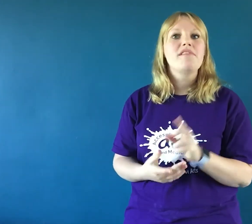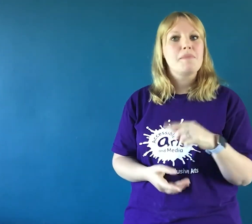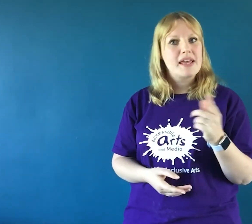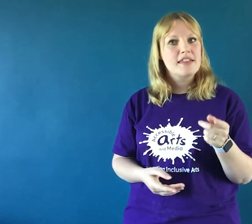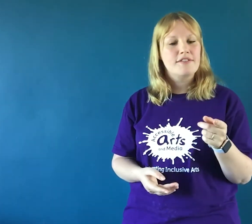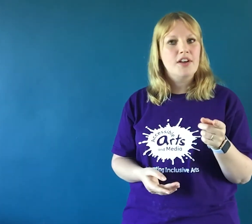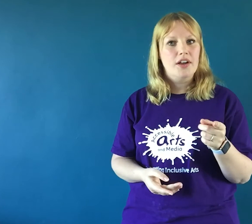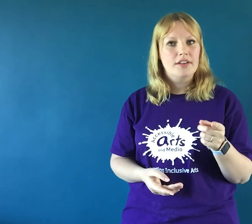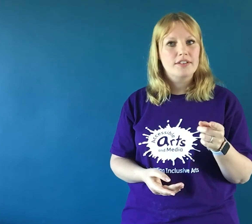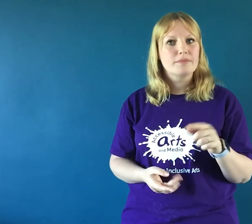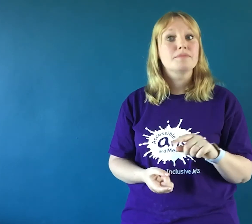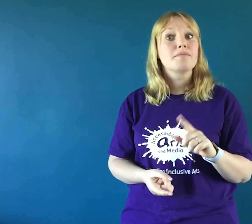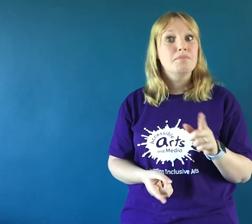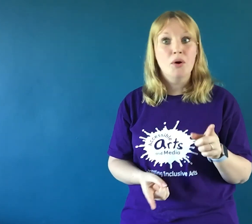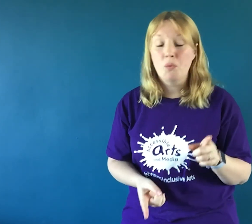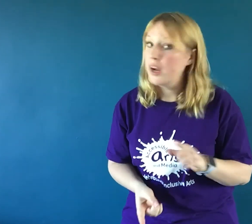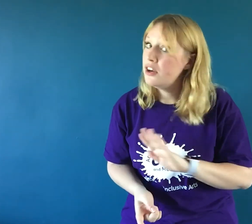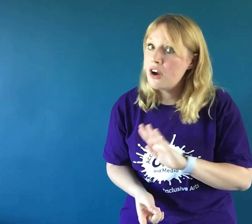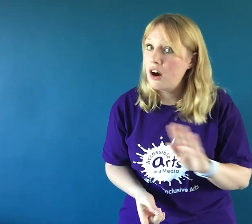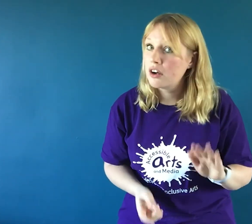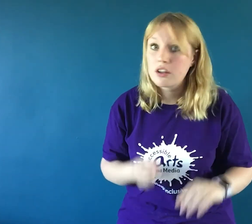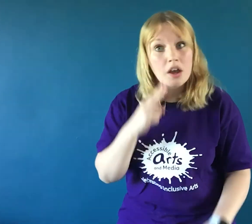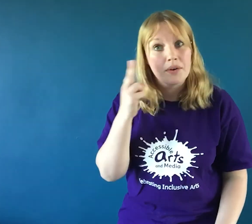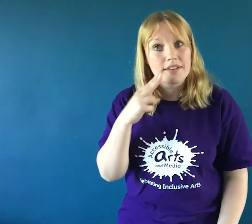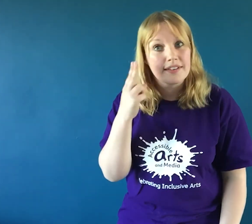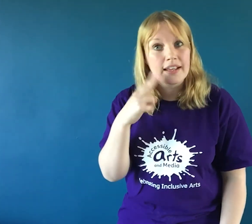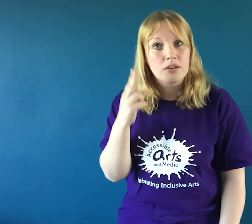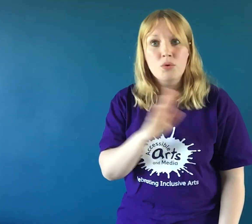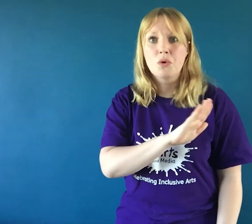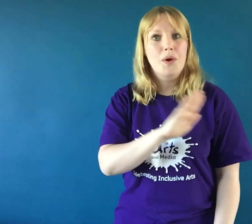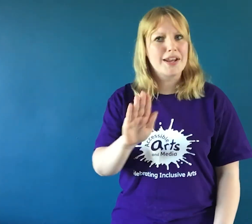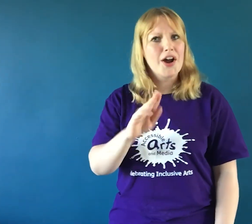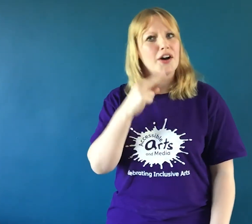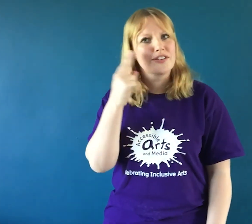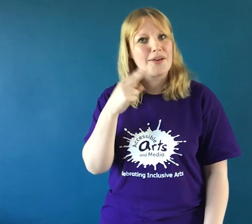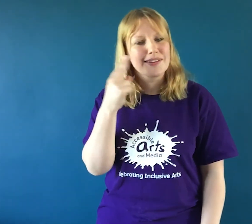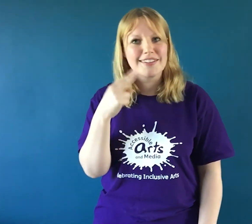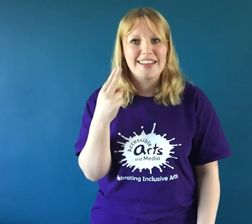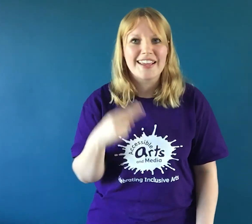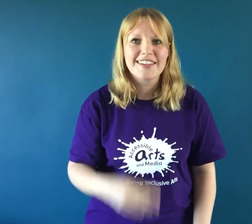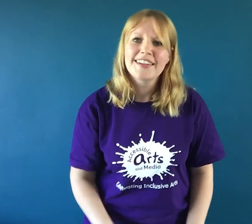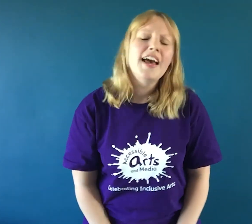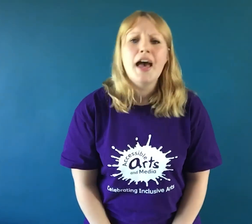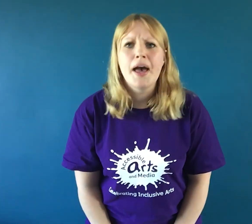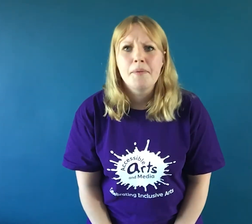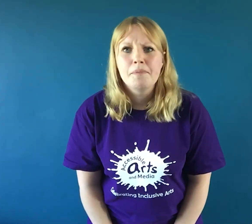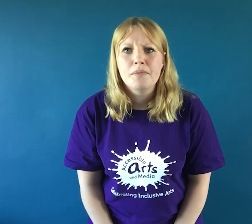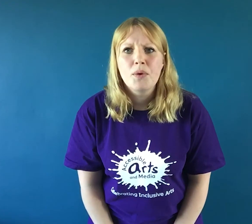we repeat the verse but we’re not going to sing oh, we're not going to sing.